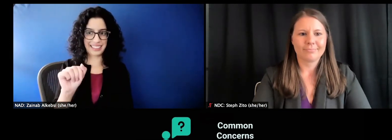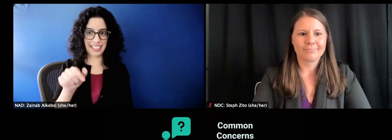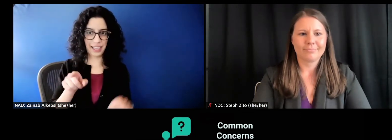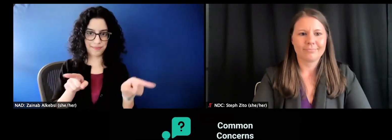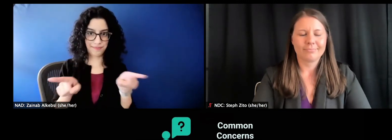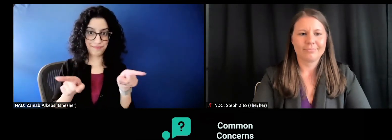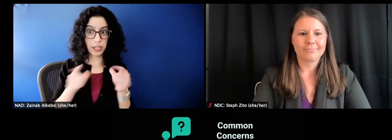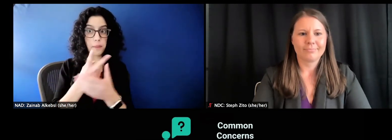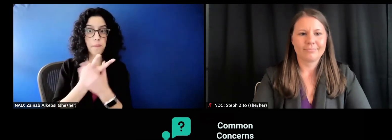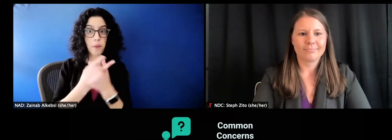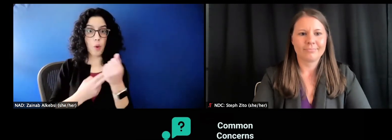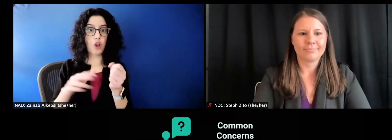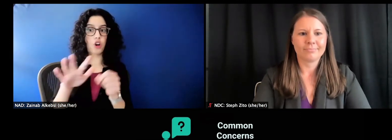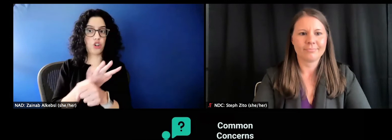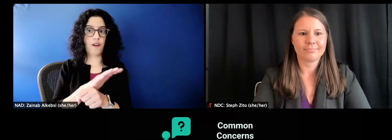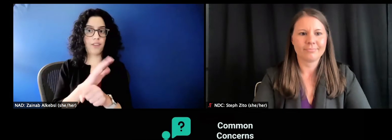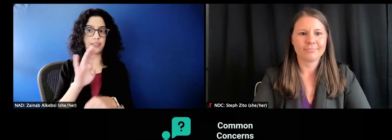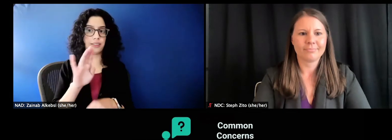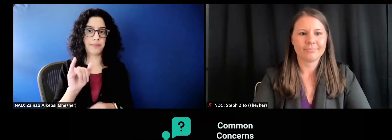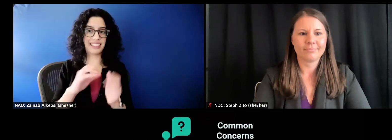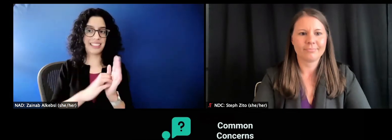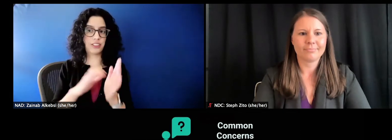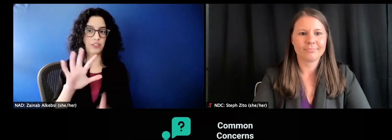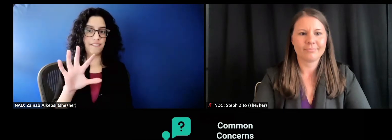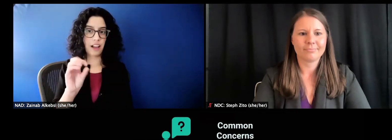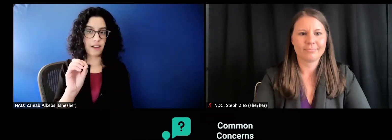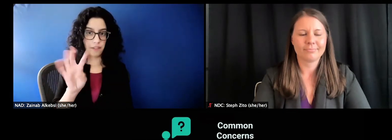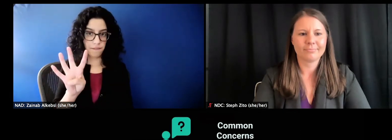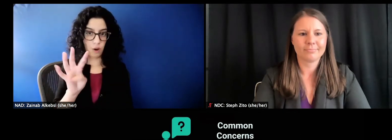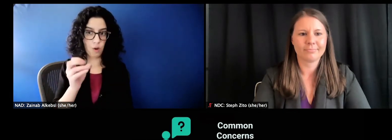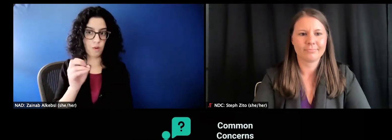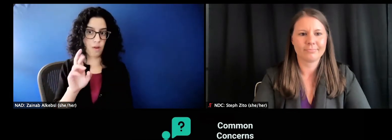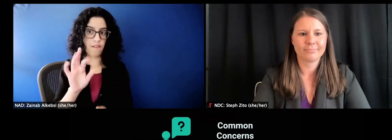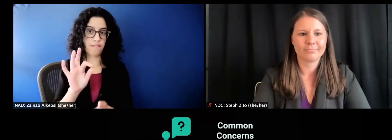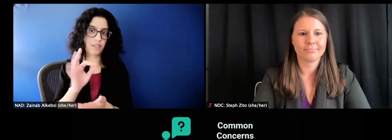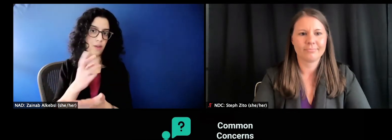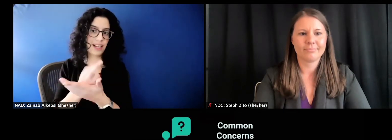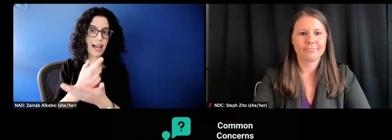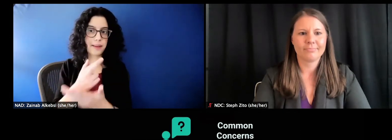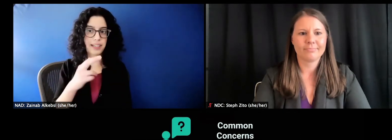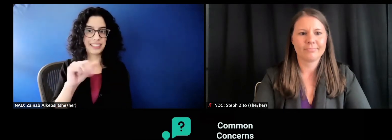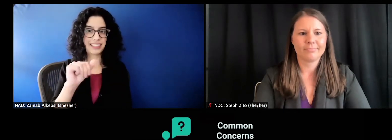Both are covered by section 504 of the rehabilitation act,